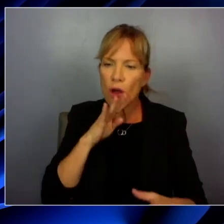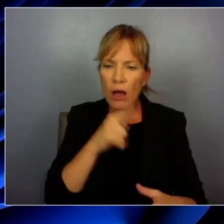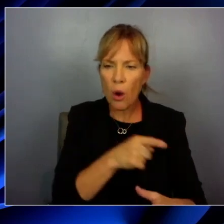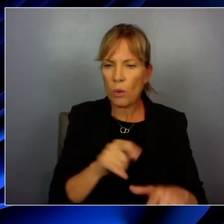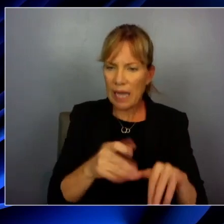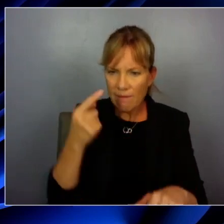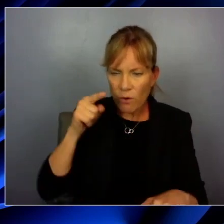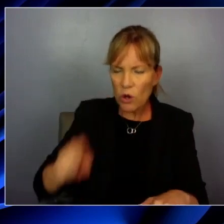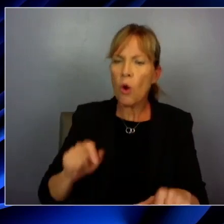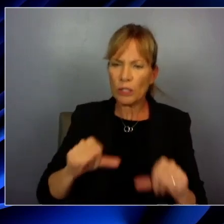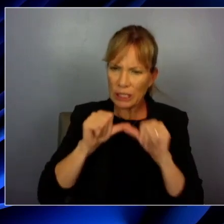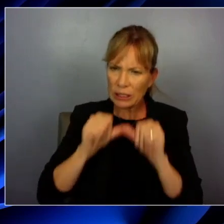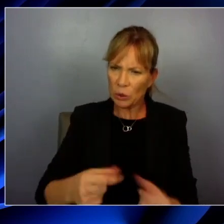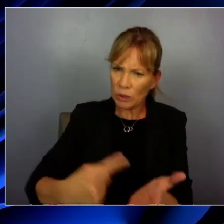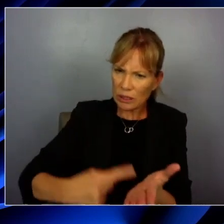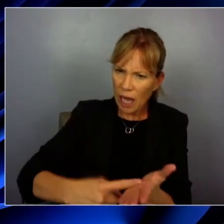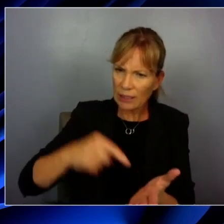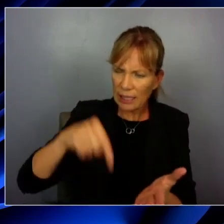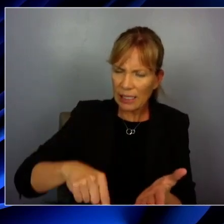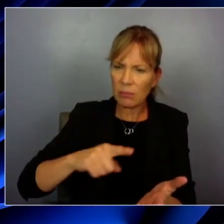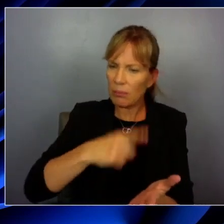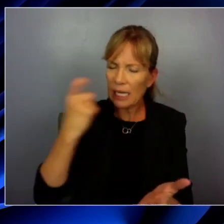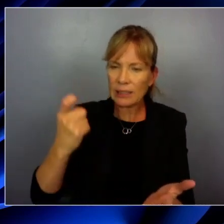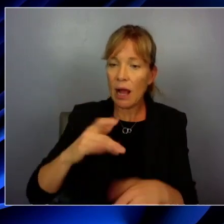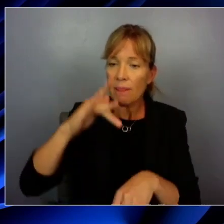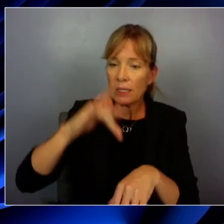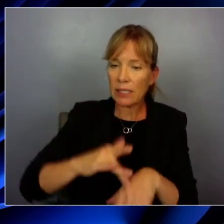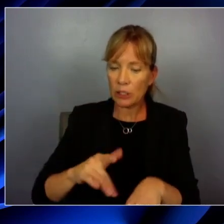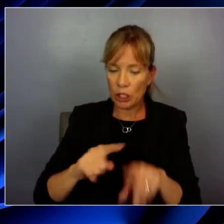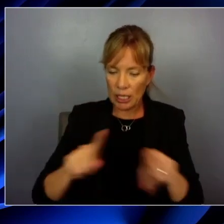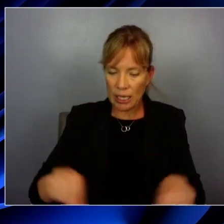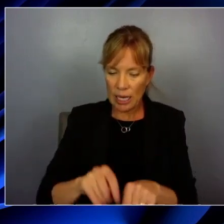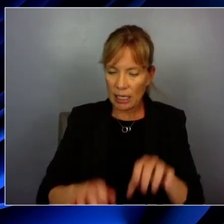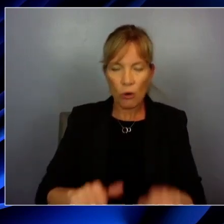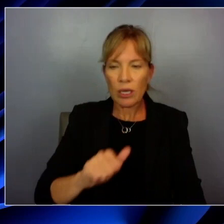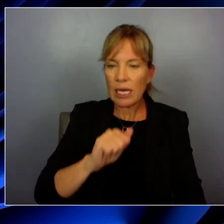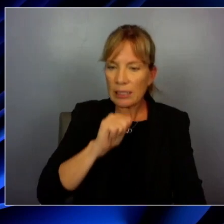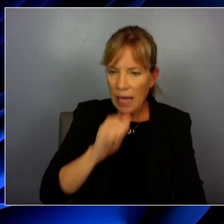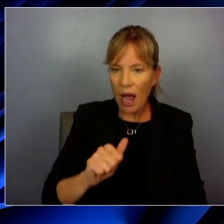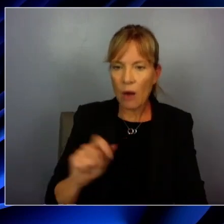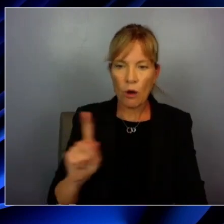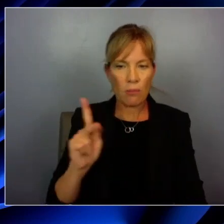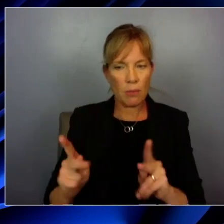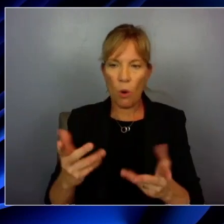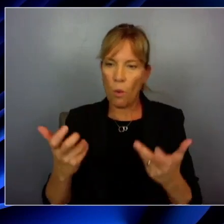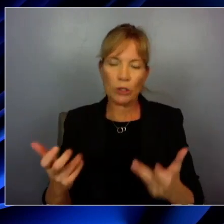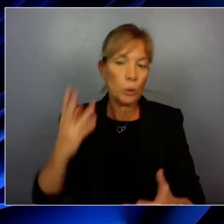Of course the Touch keyboard is not going to be where everybody wants to experience voice typing,